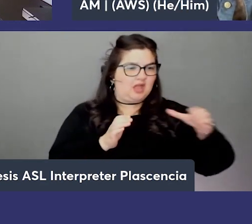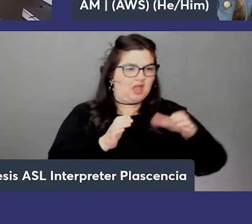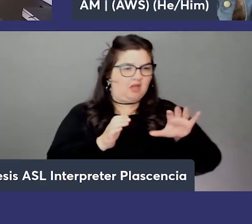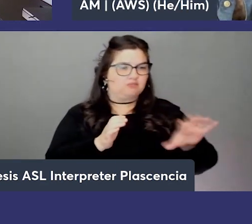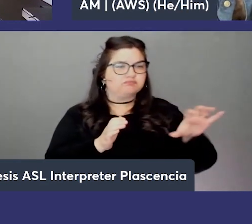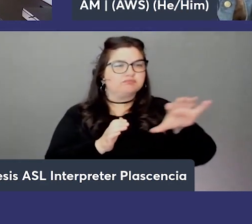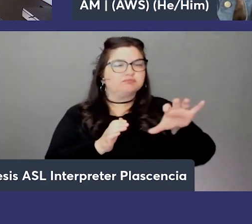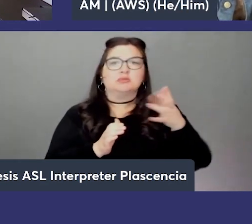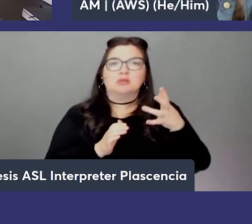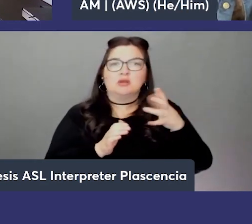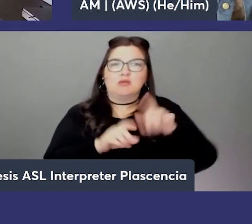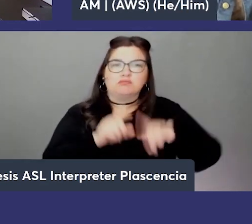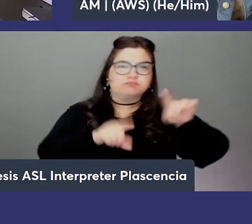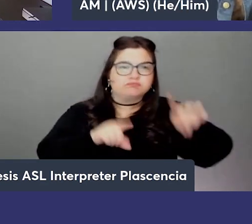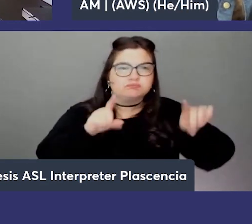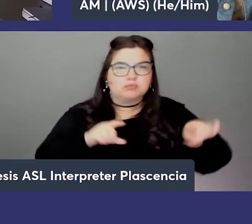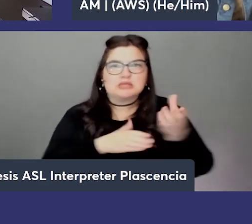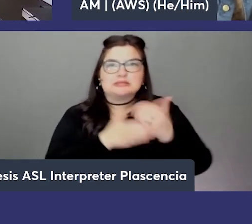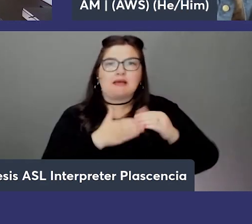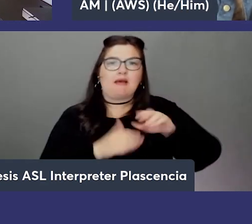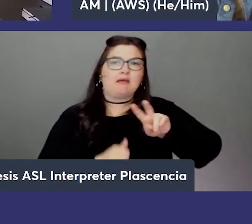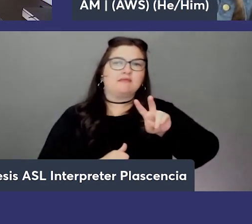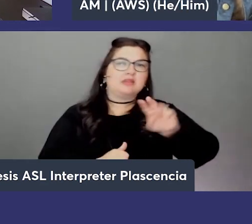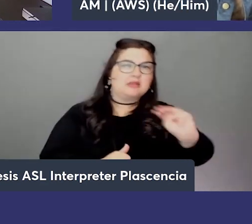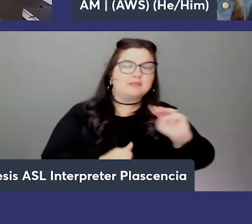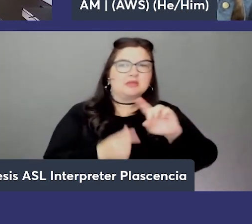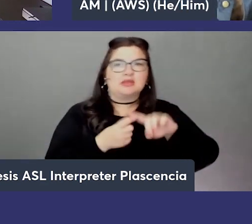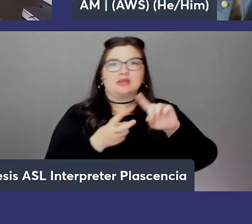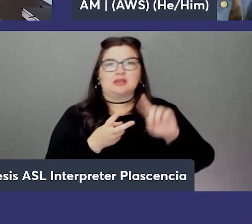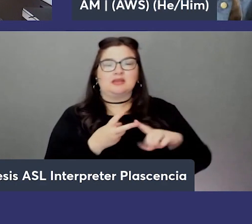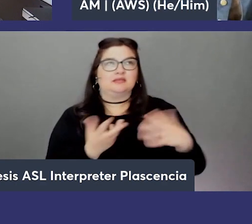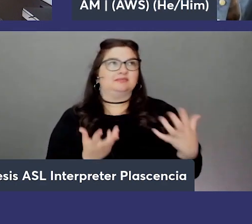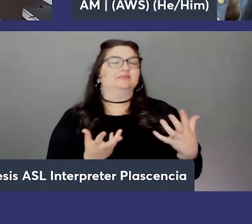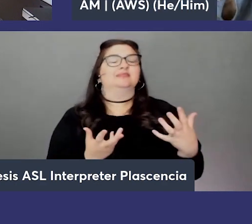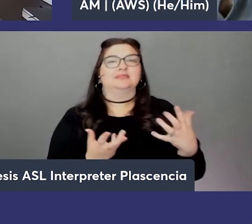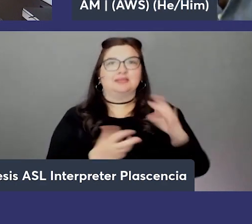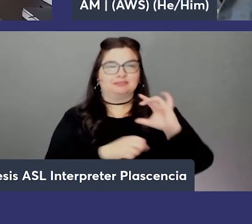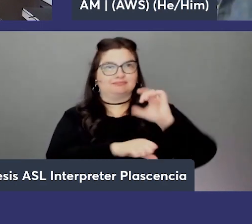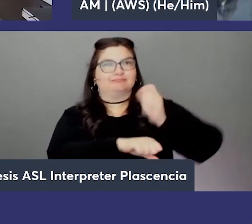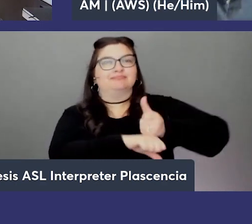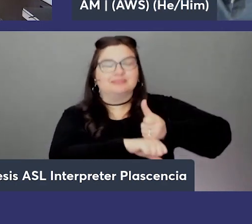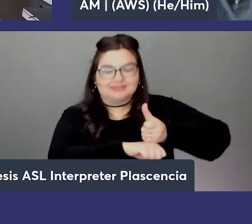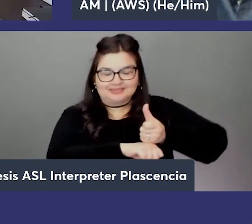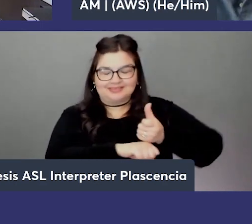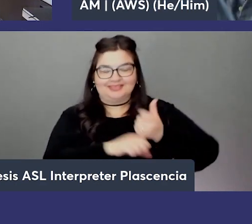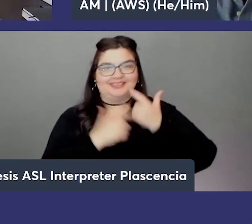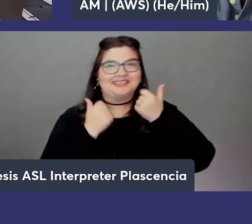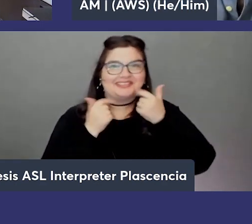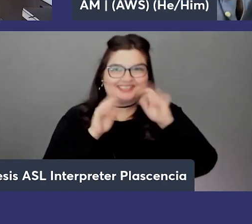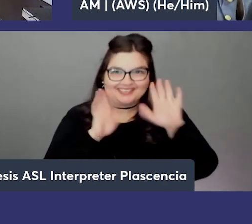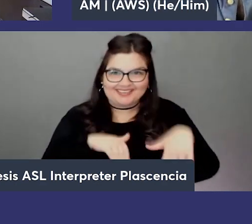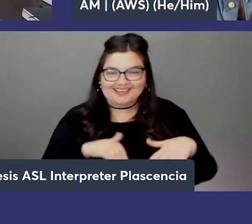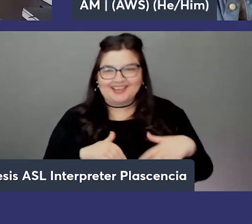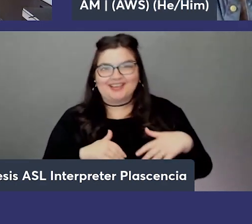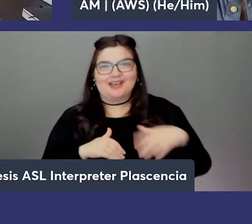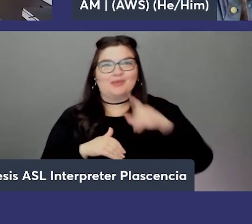and some VMs, and God forbid some On-premise somewhere. So altogether, we're trying to provide,